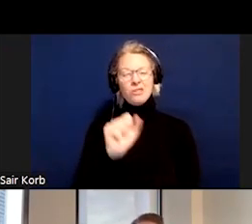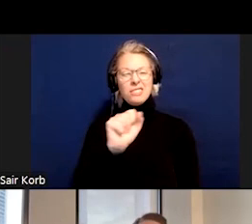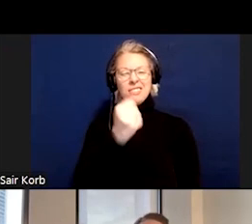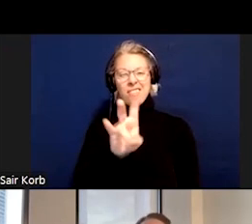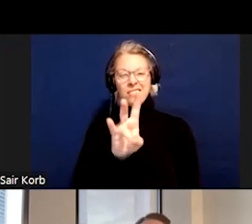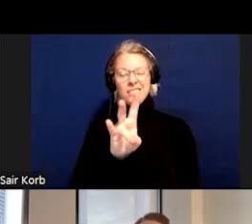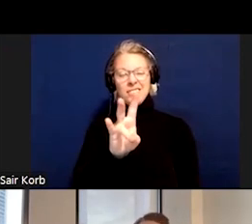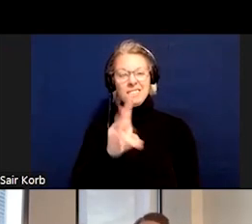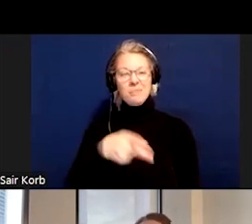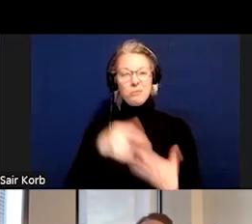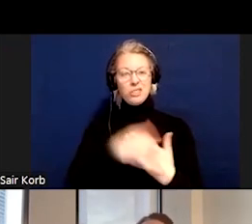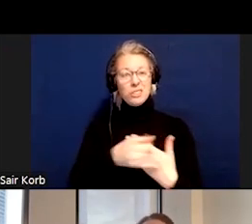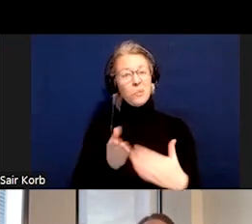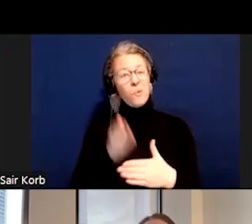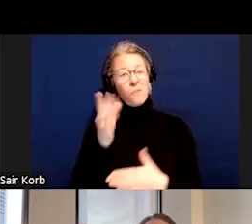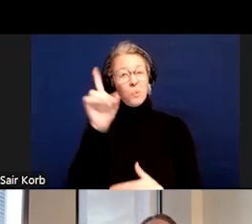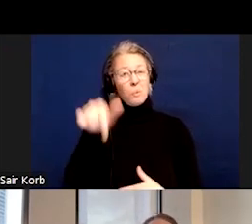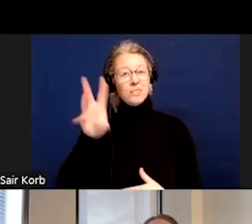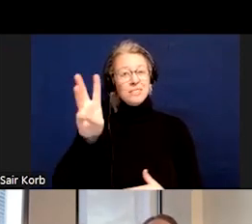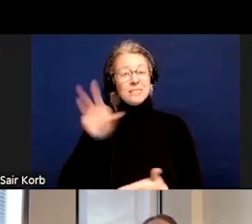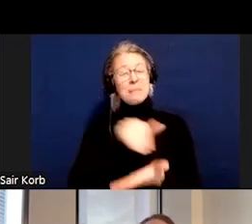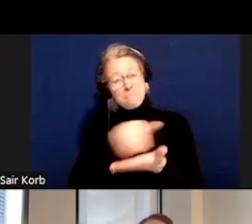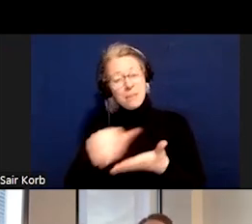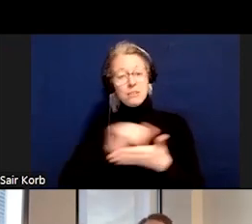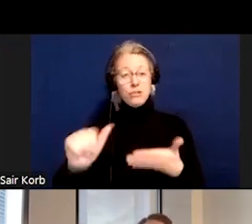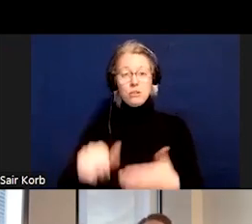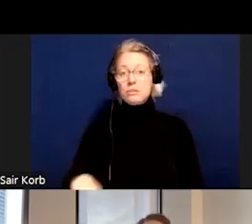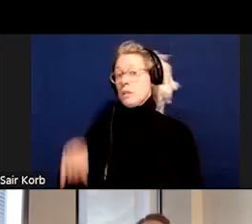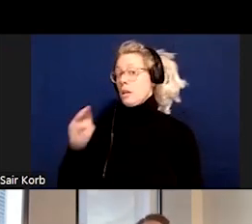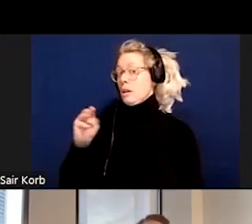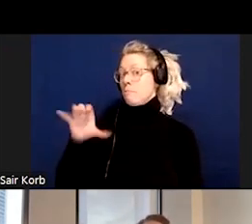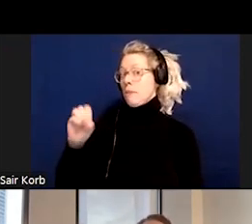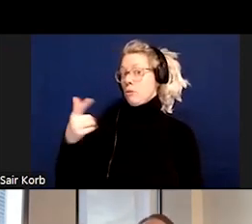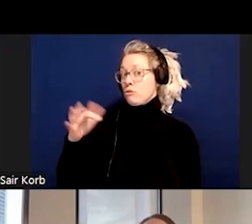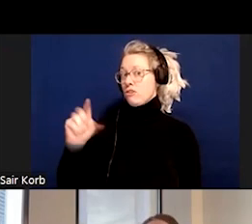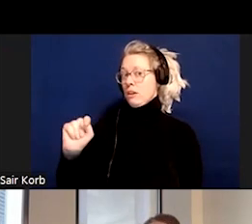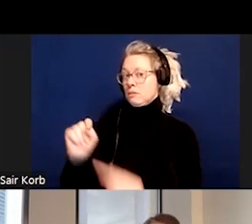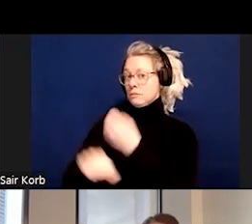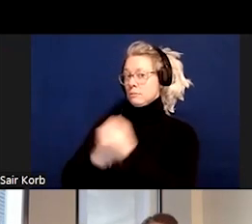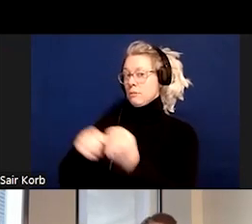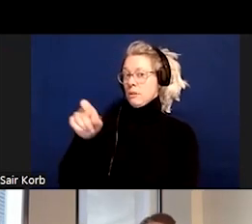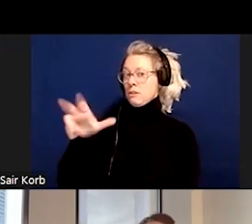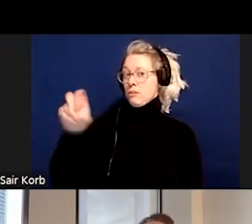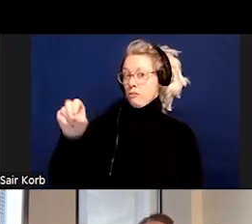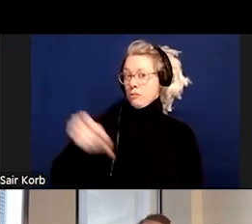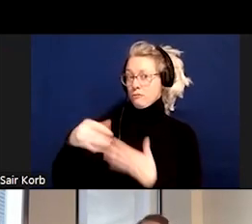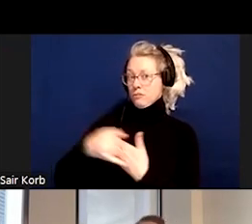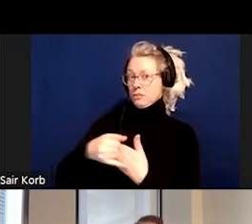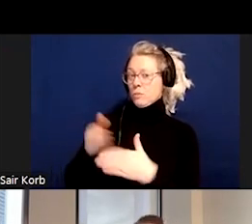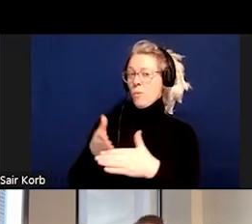over $1.6 million, and the Artist Development Microgrant supported 130 projects with over